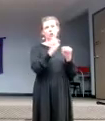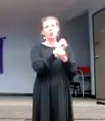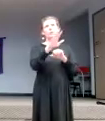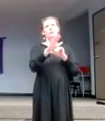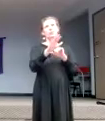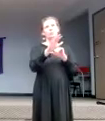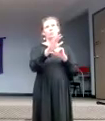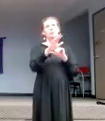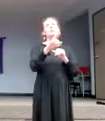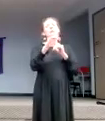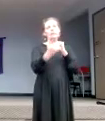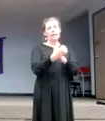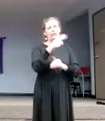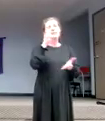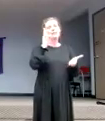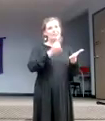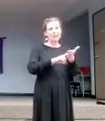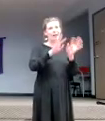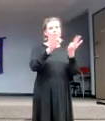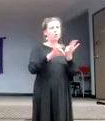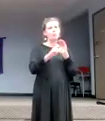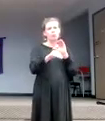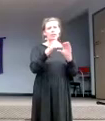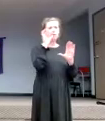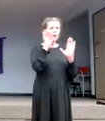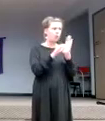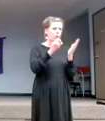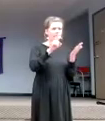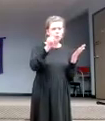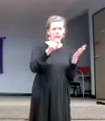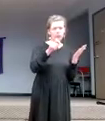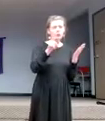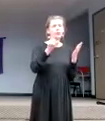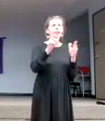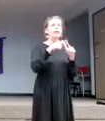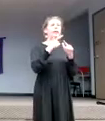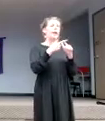the signed form, but you can email us a photo if you need to, but we also, you can drop it